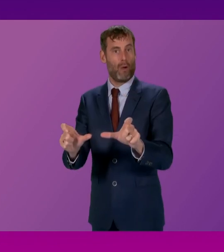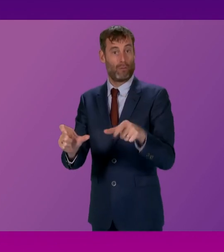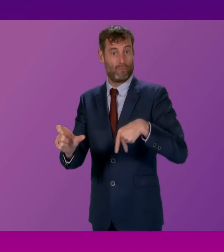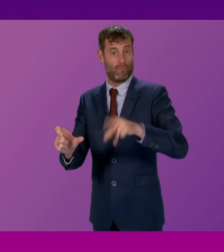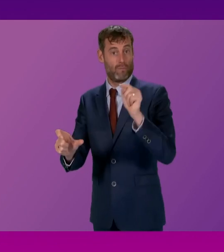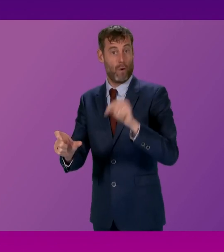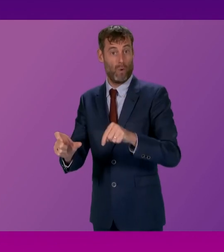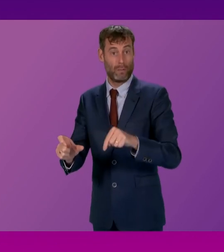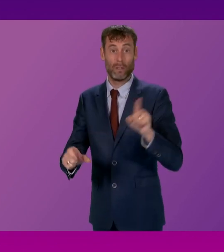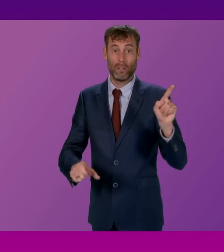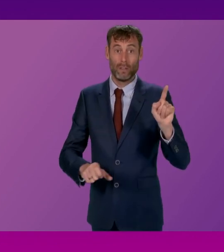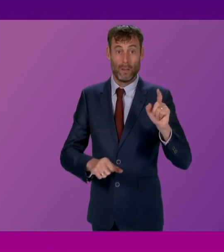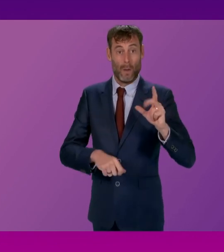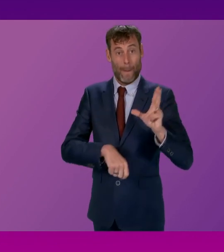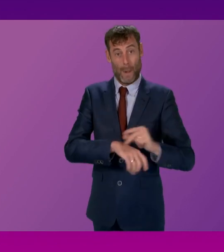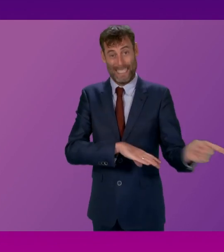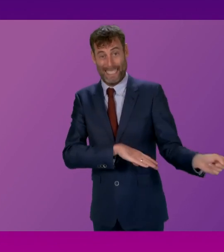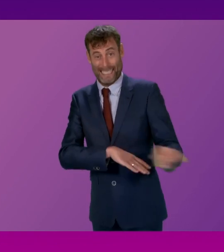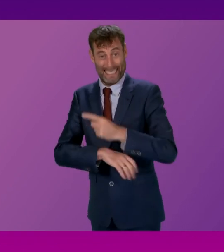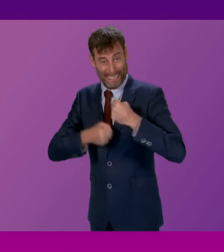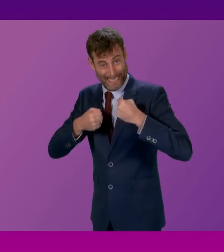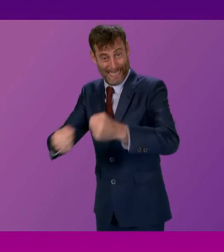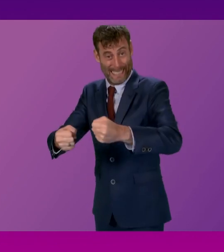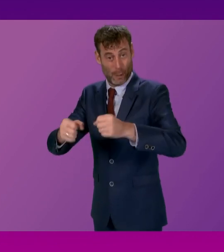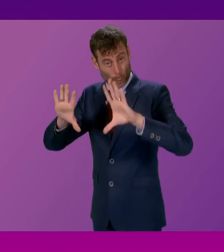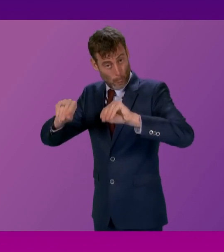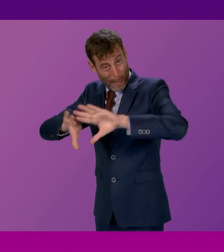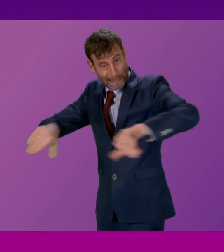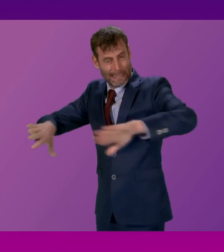That behaviour is unacceptable and Kirkton’s residents deserve better.